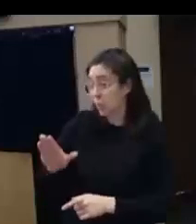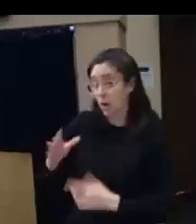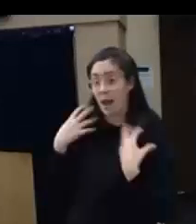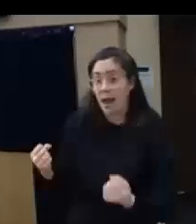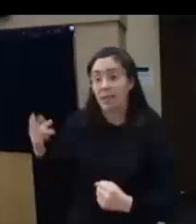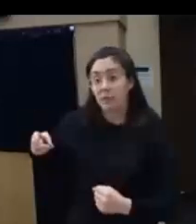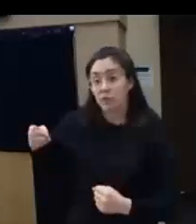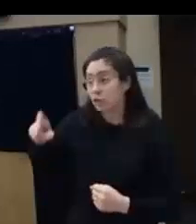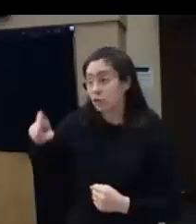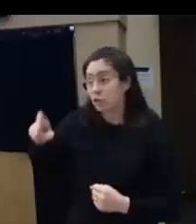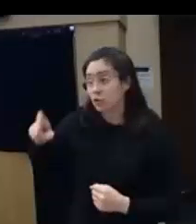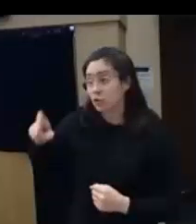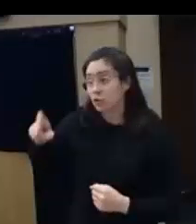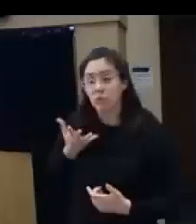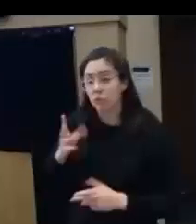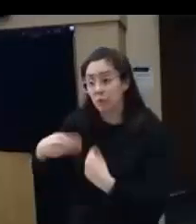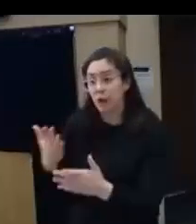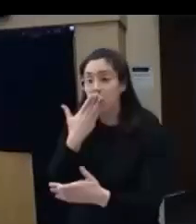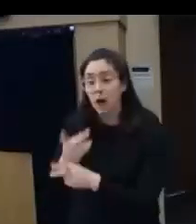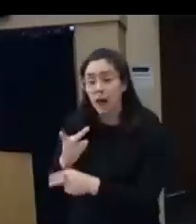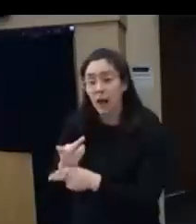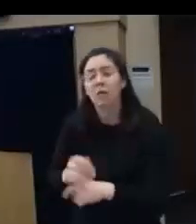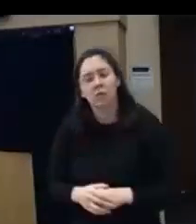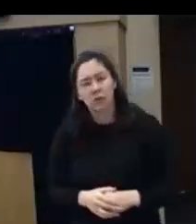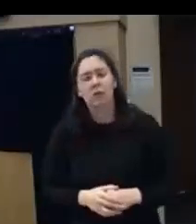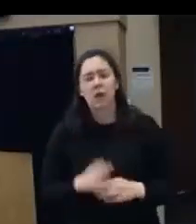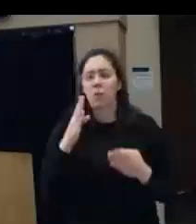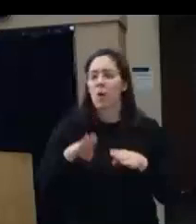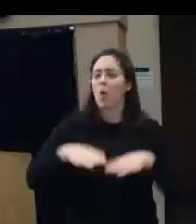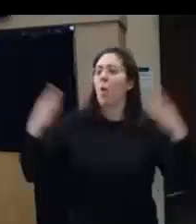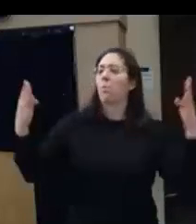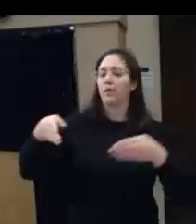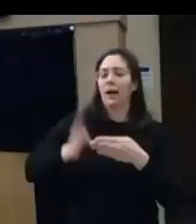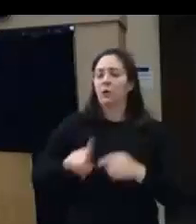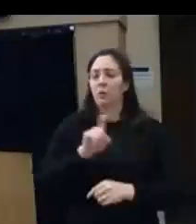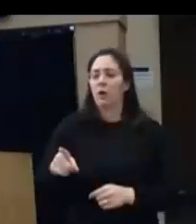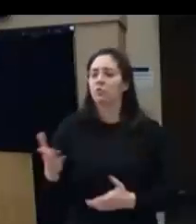to be able to provide good care for you that in some ways is a bit of an open-ended question um